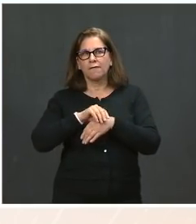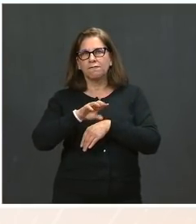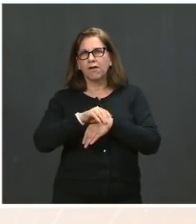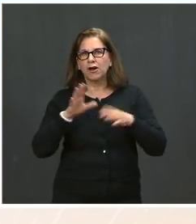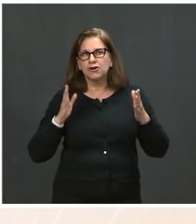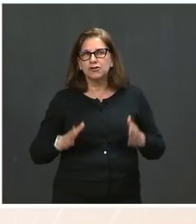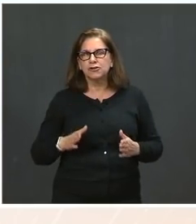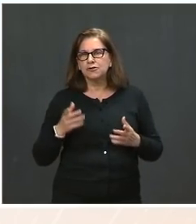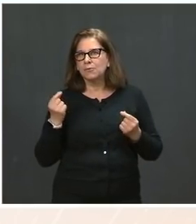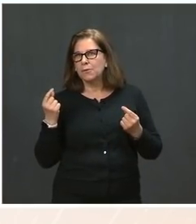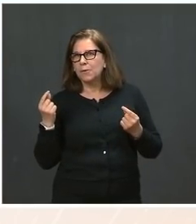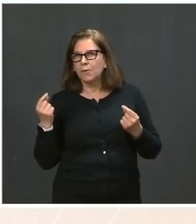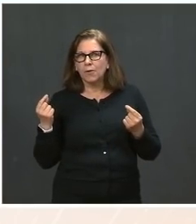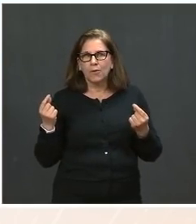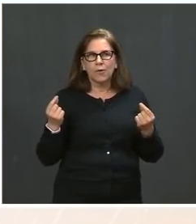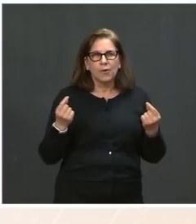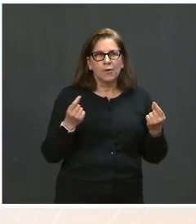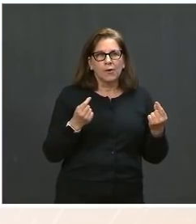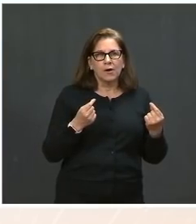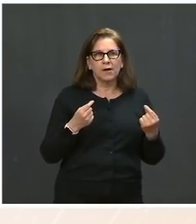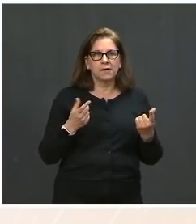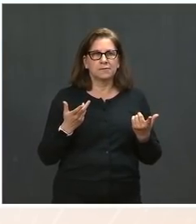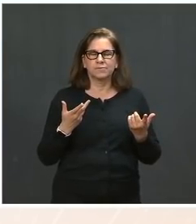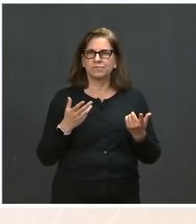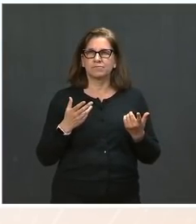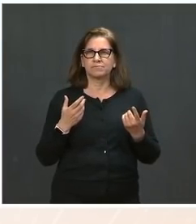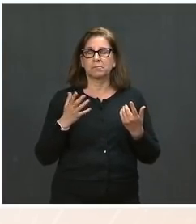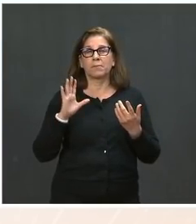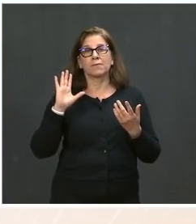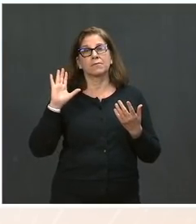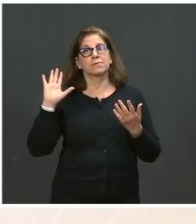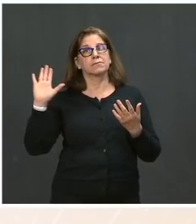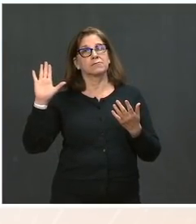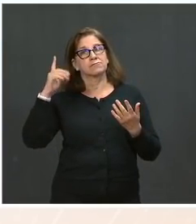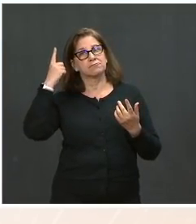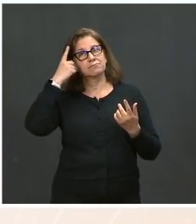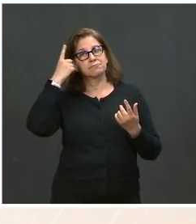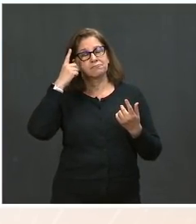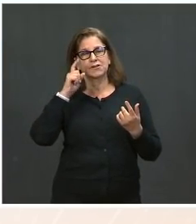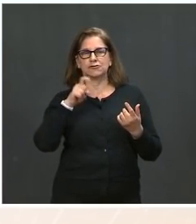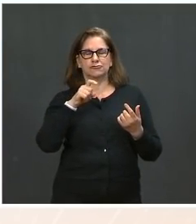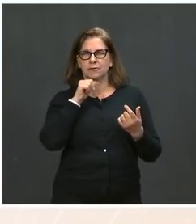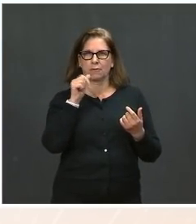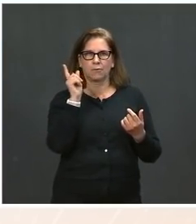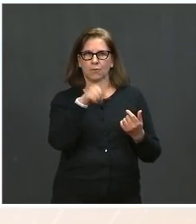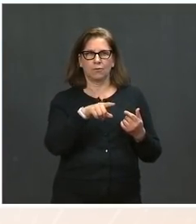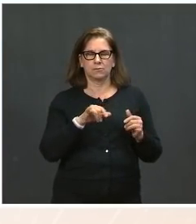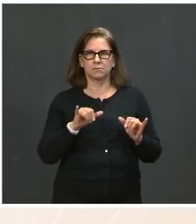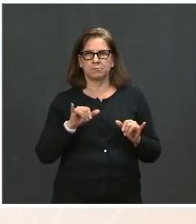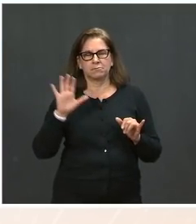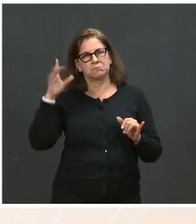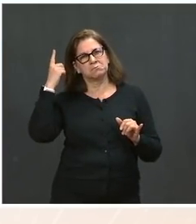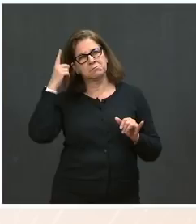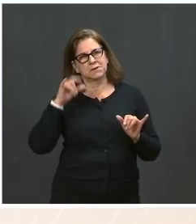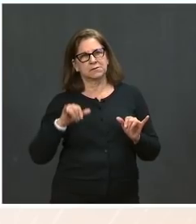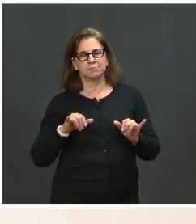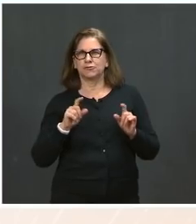The Press: One more, very quickly. Is there any update on announcements for ambassadors? We're now past March, which you had said was,